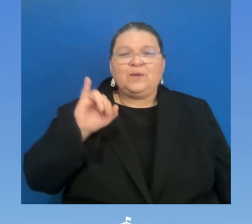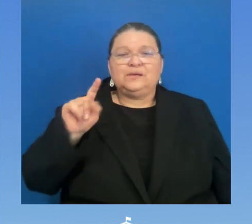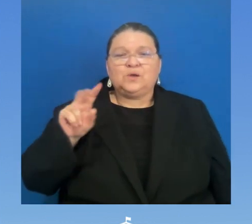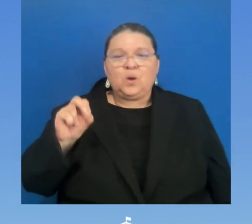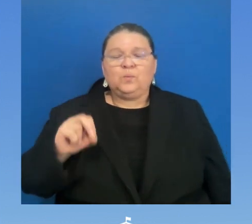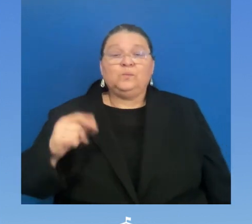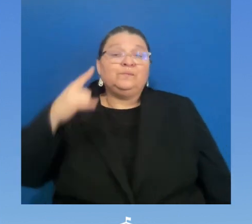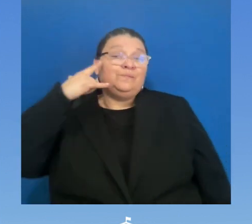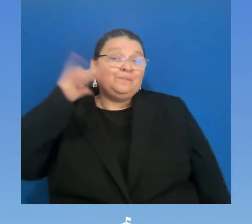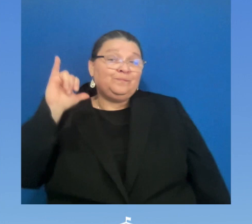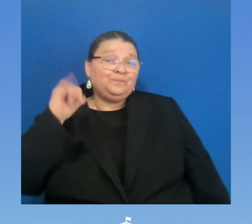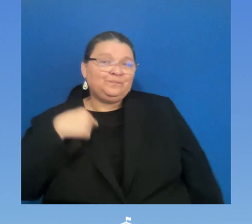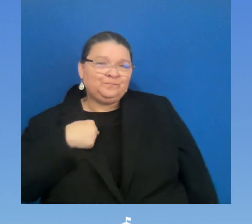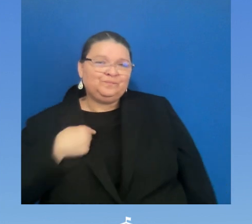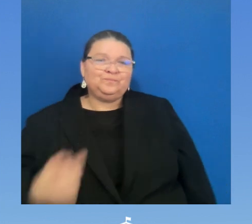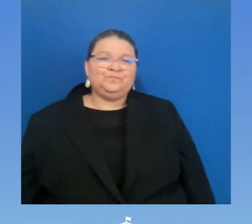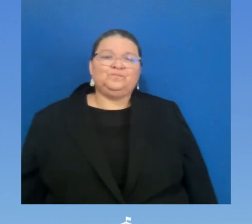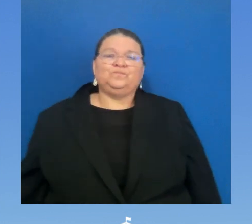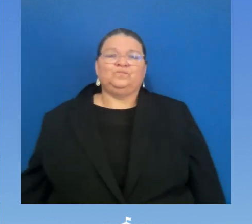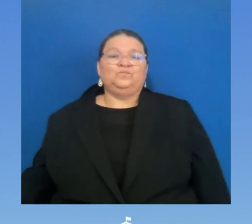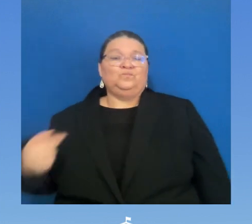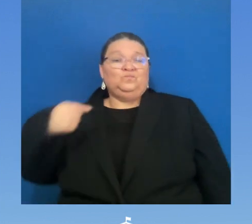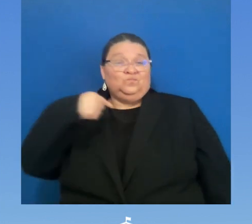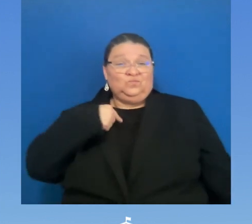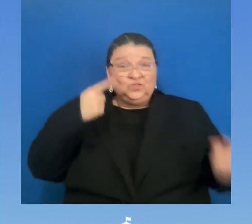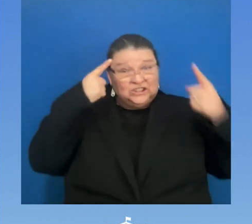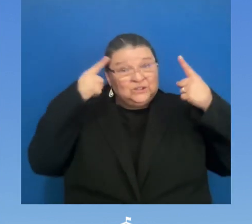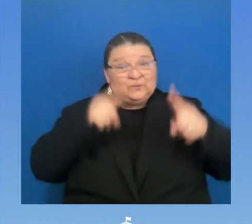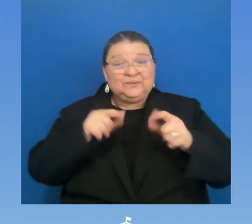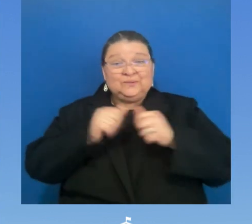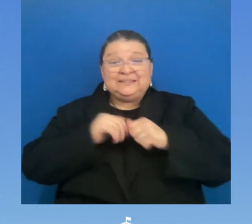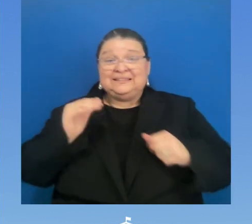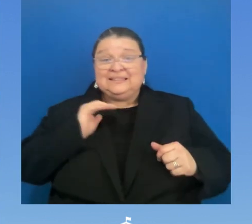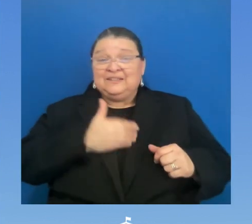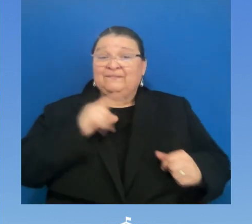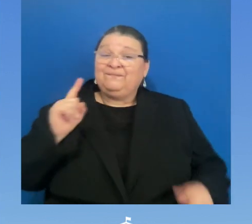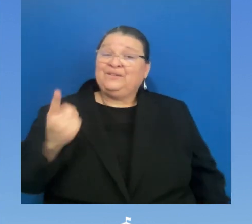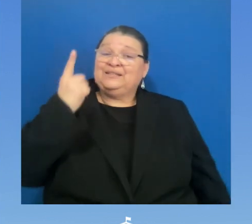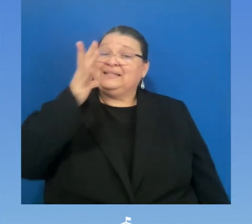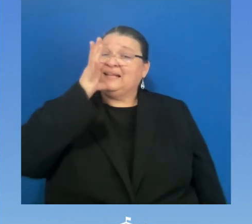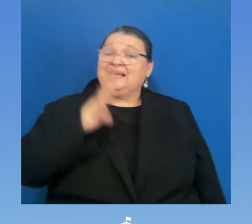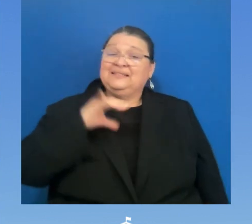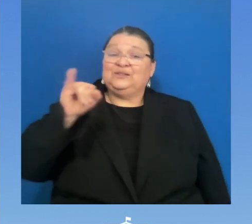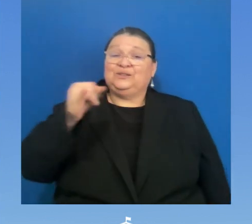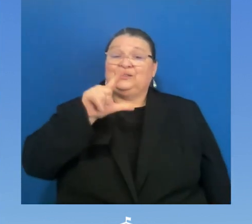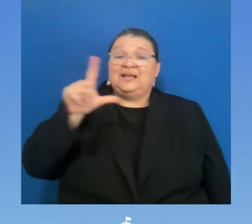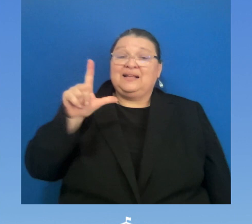education is close to my heart. Teaching is my passion. I've been working in mathematics education